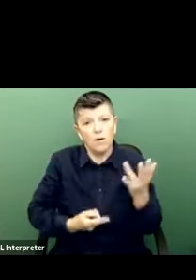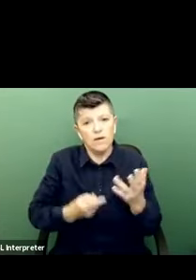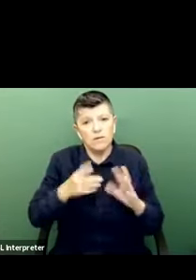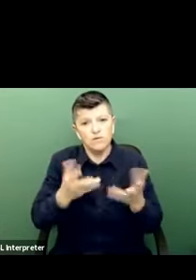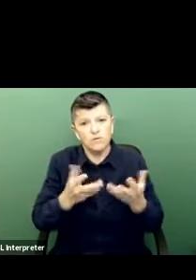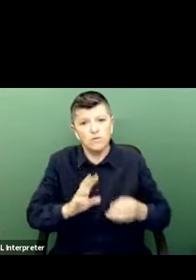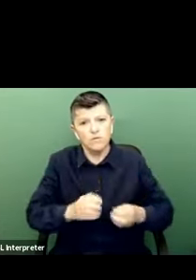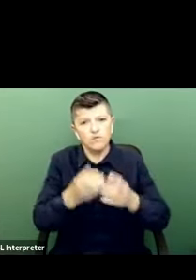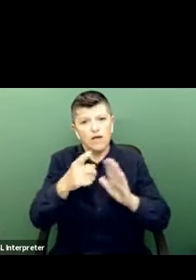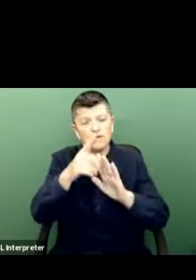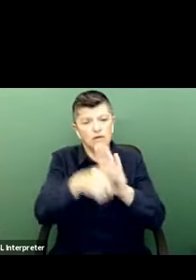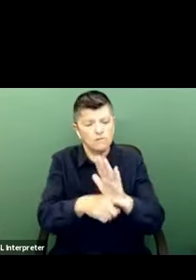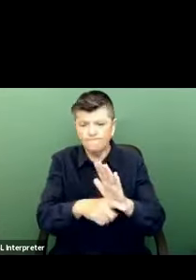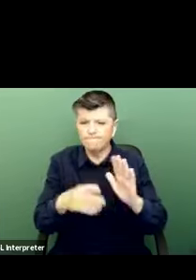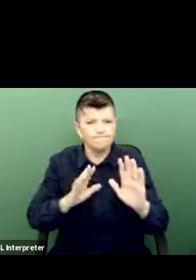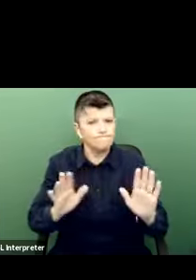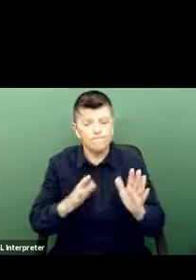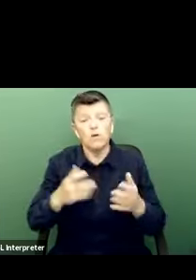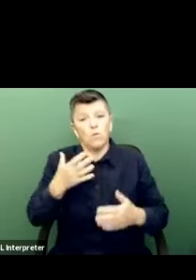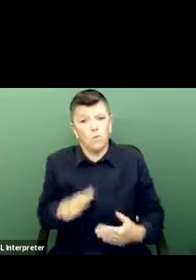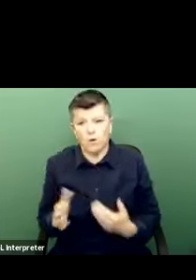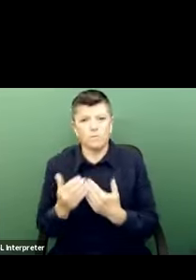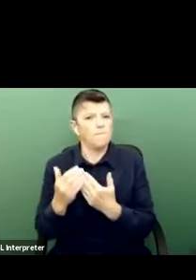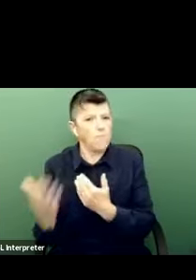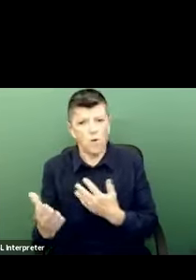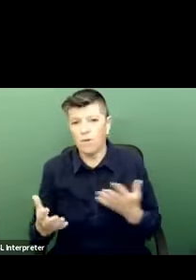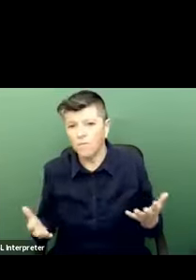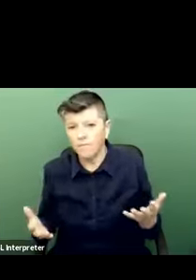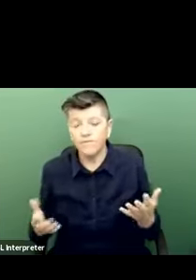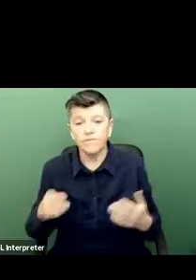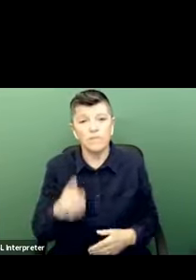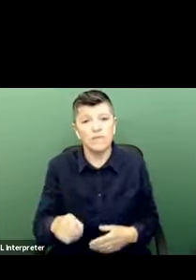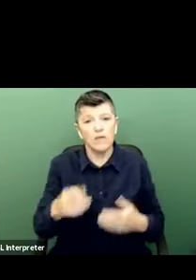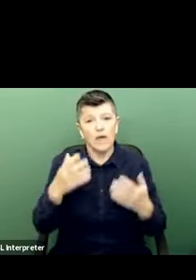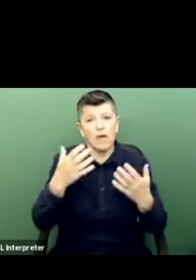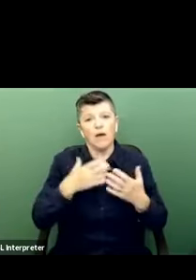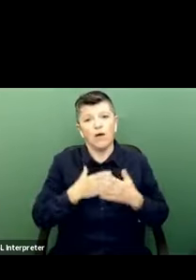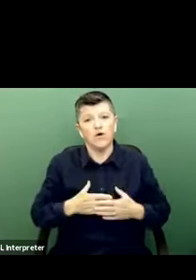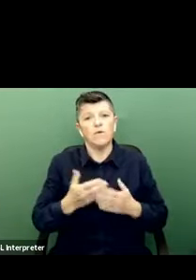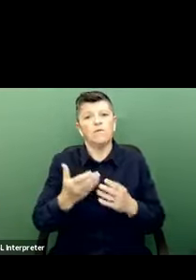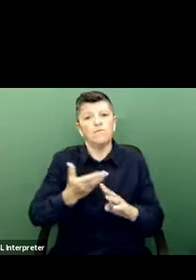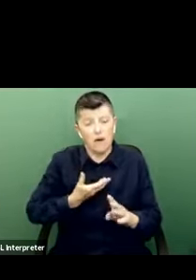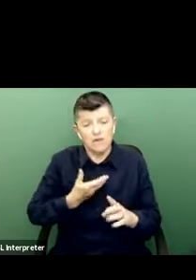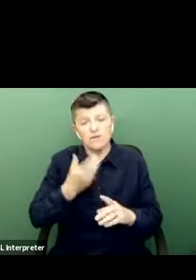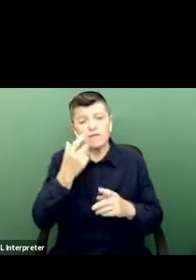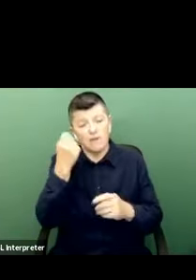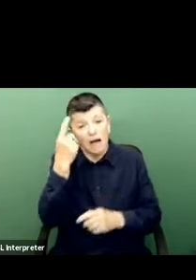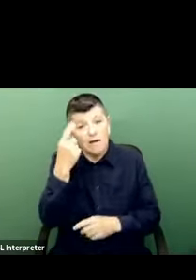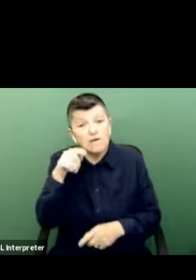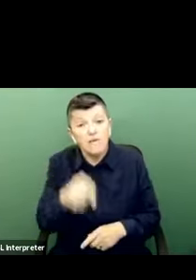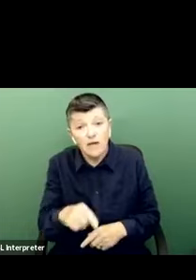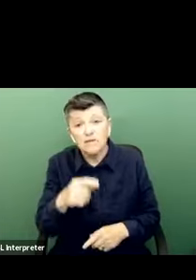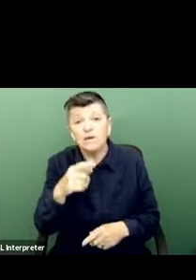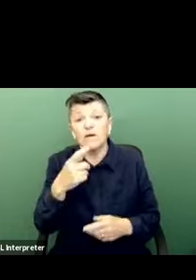5, Herbert Hart the outstanding legal philosopher from Oxford argued that people,